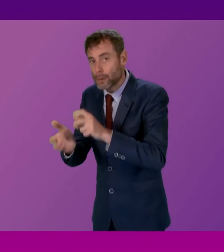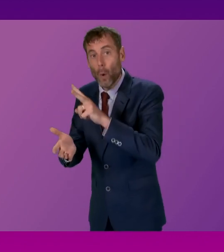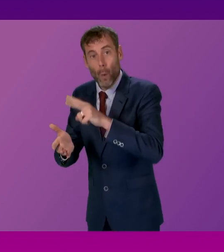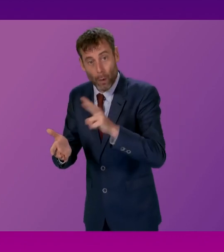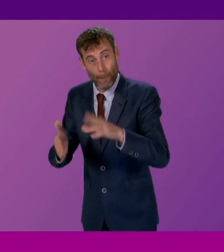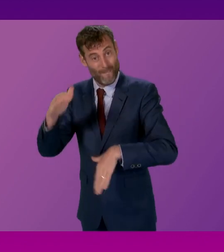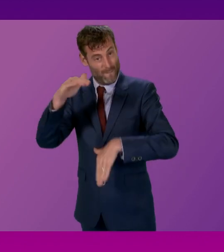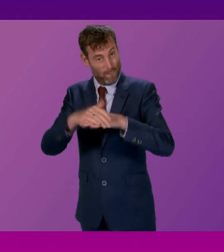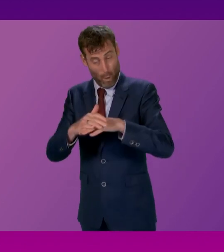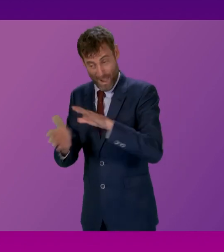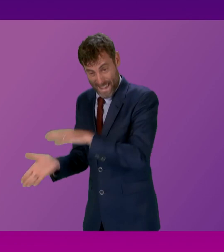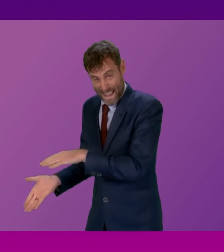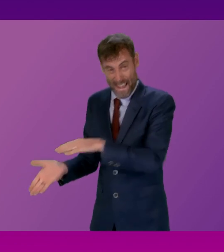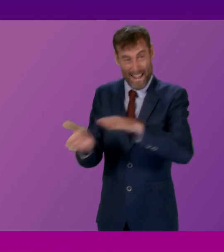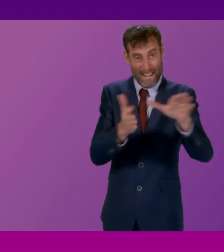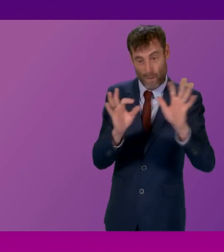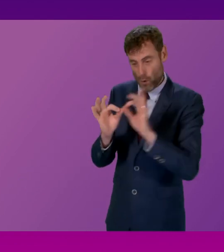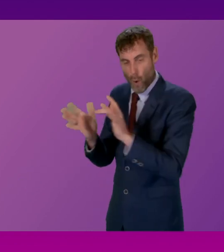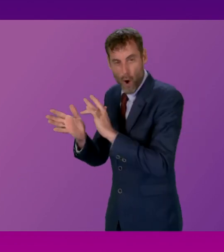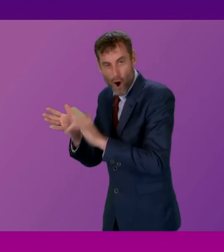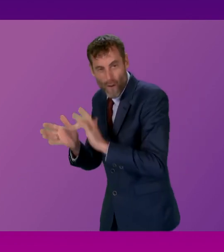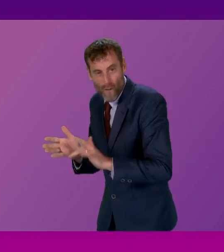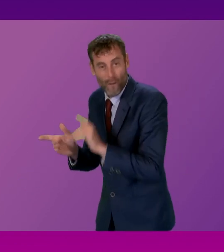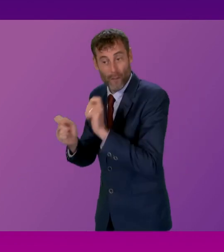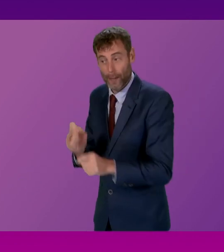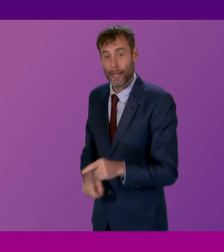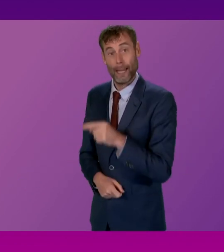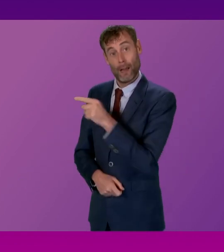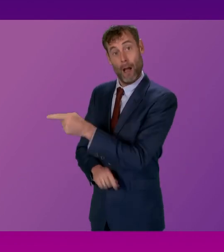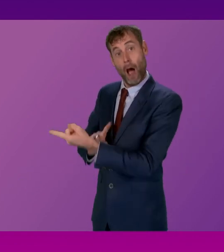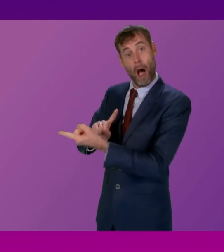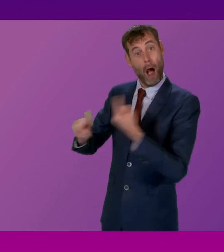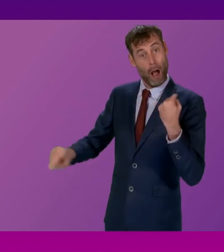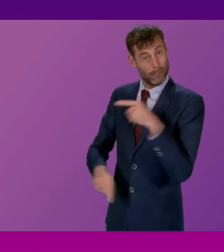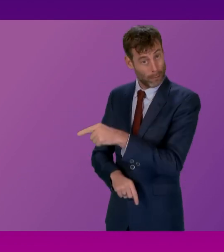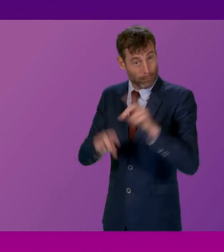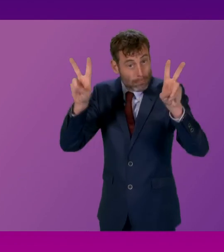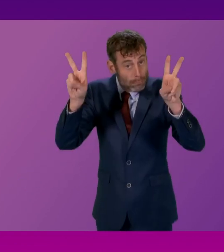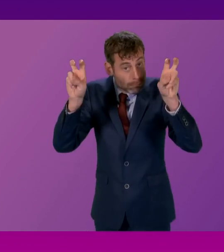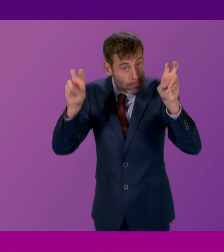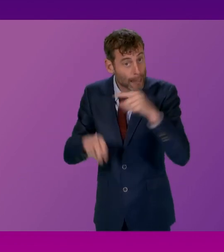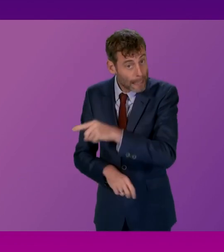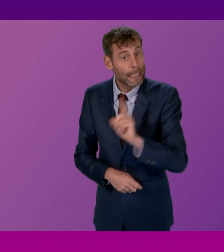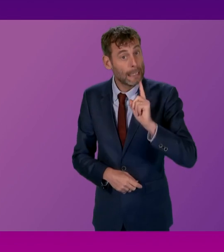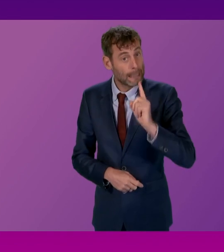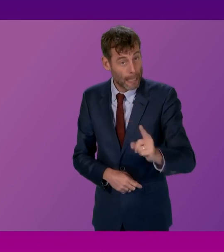handed over in full to the inquiry ”— He gave a direct answer. He said, “Yes, they will.”